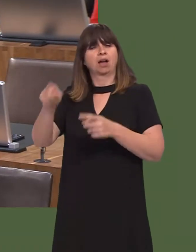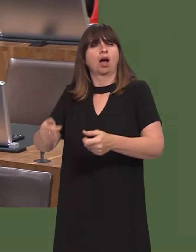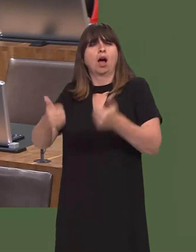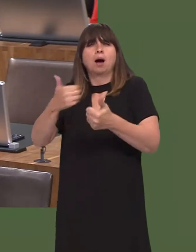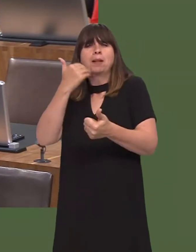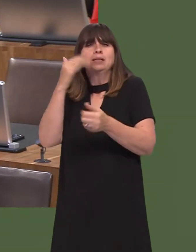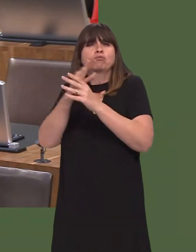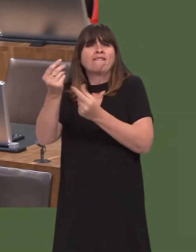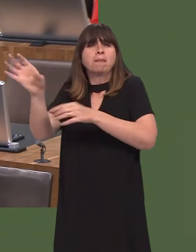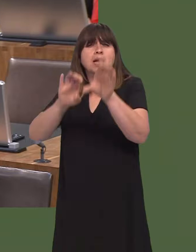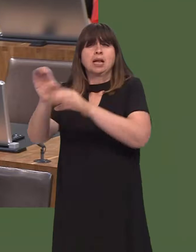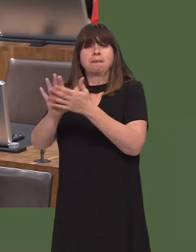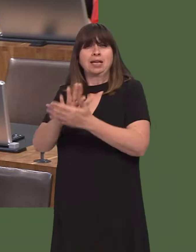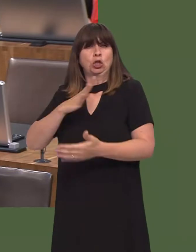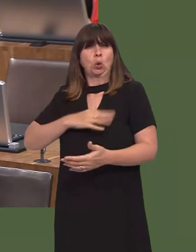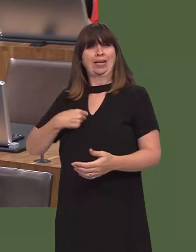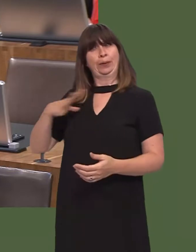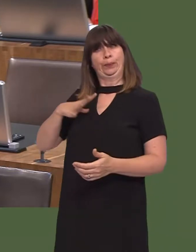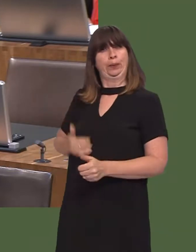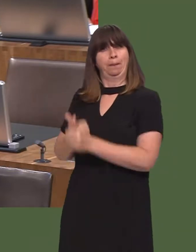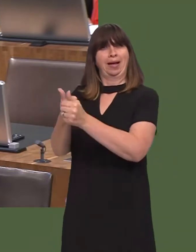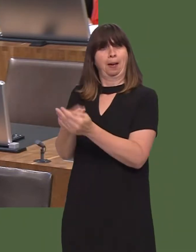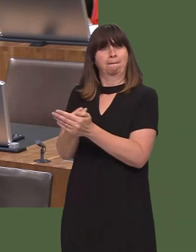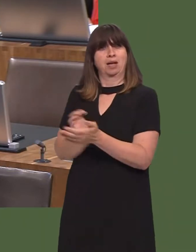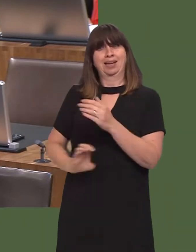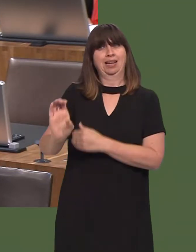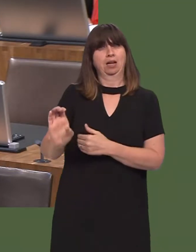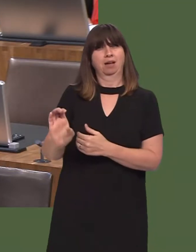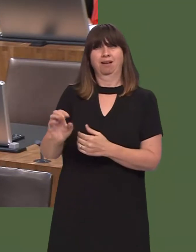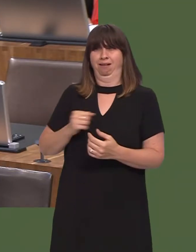need that guarantee. What we have done is to move forward with the technology park.